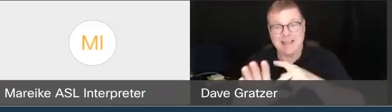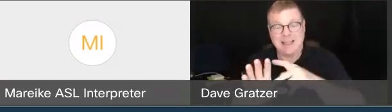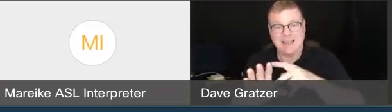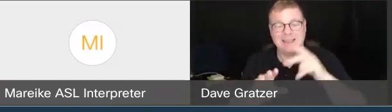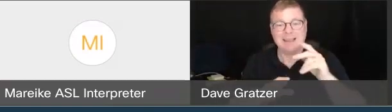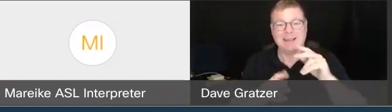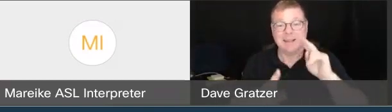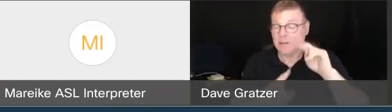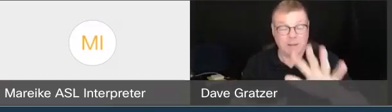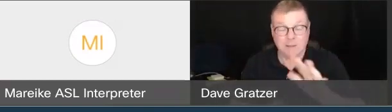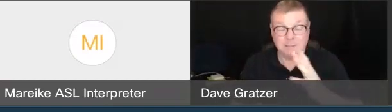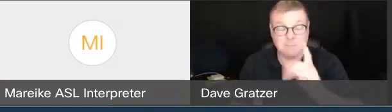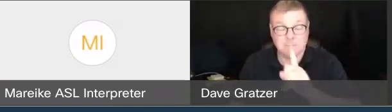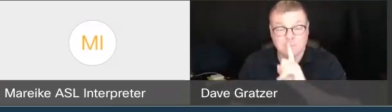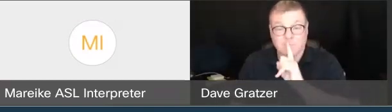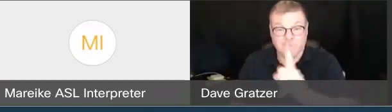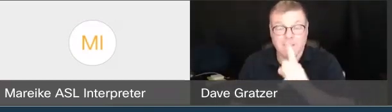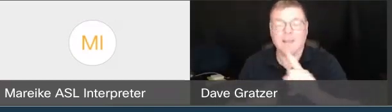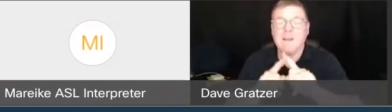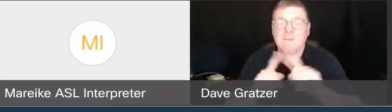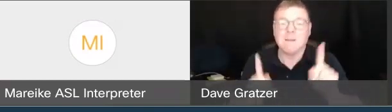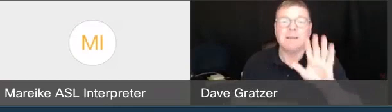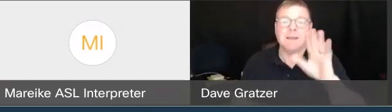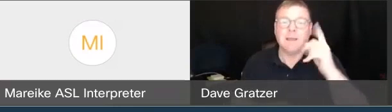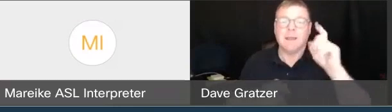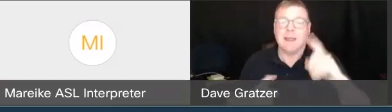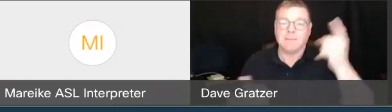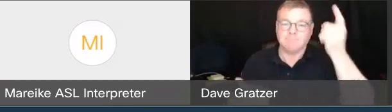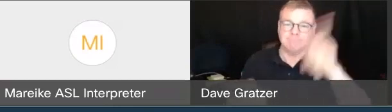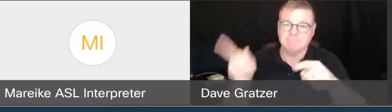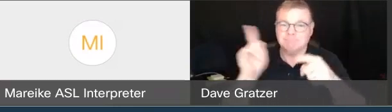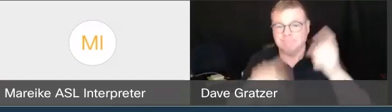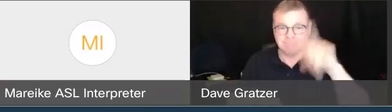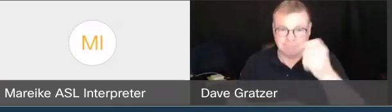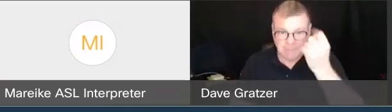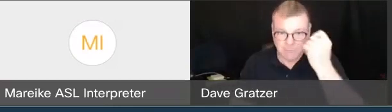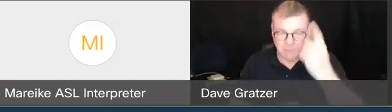is valid, but they're really, we need to have a mutual kind of understanding of each other's